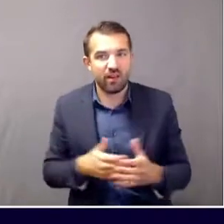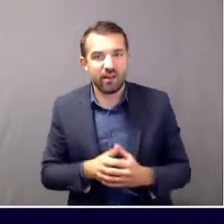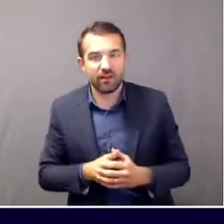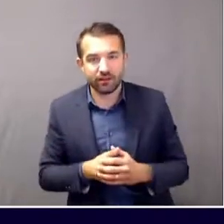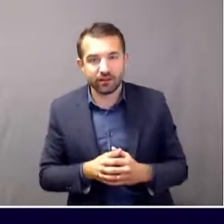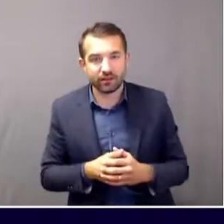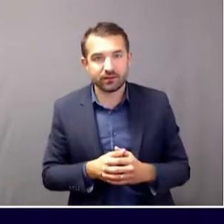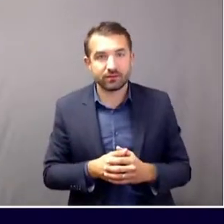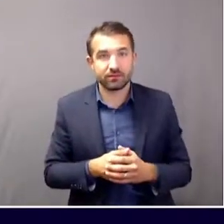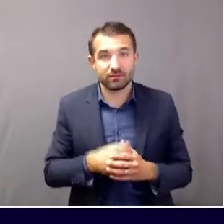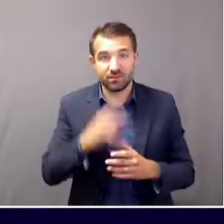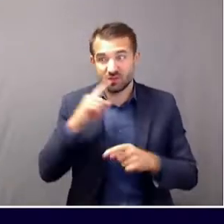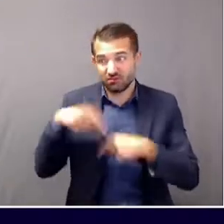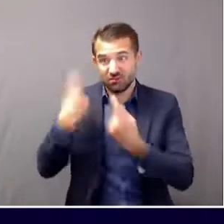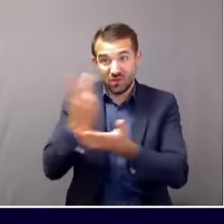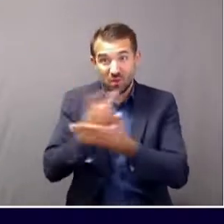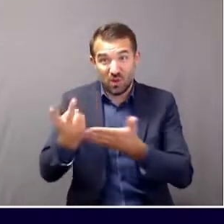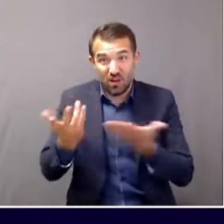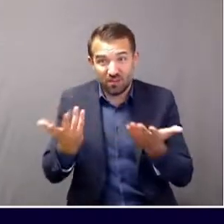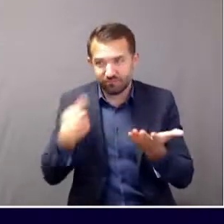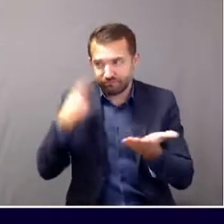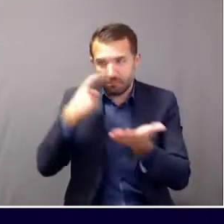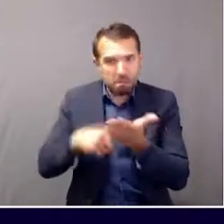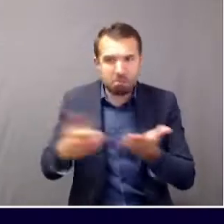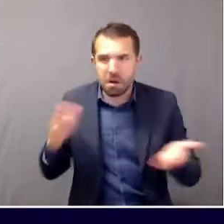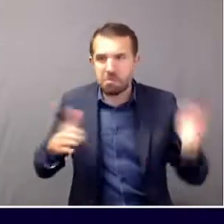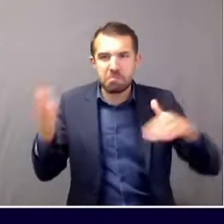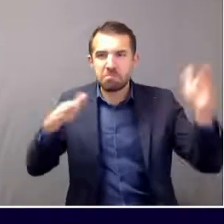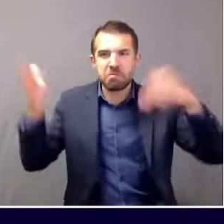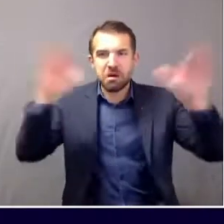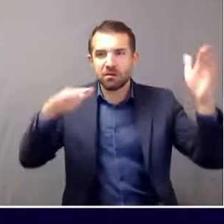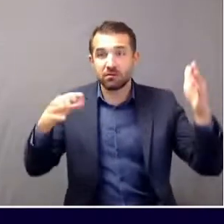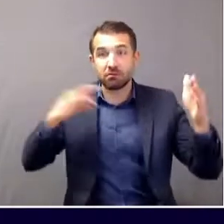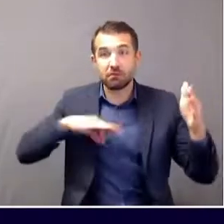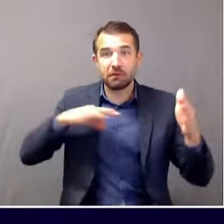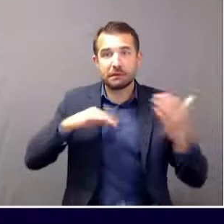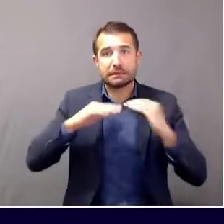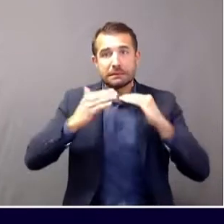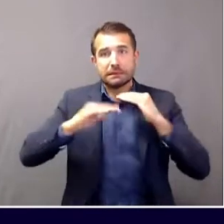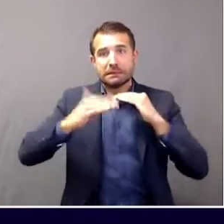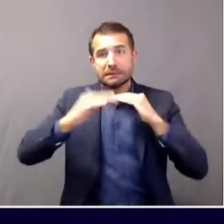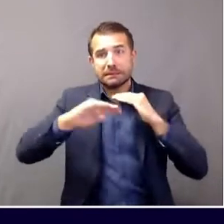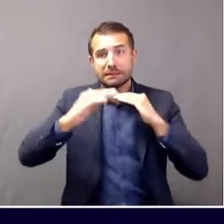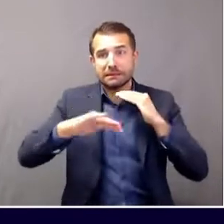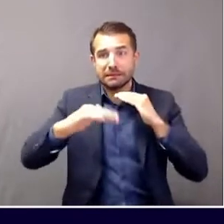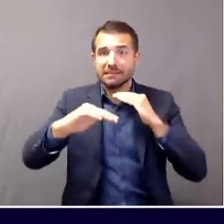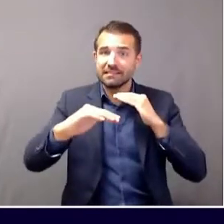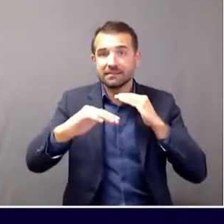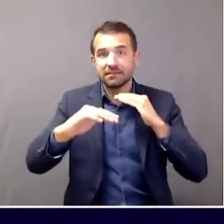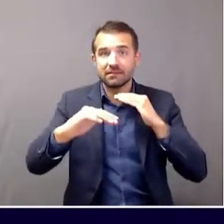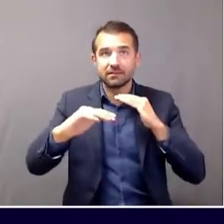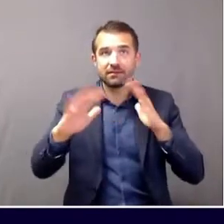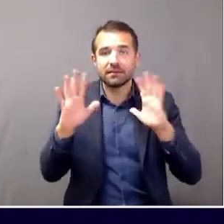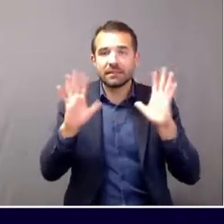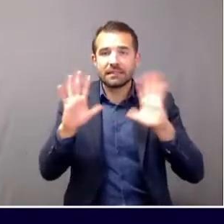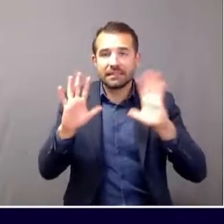the past few weeks now again Maine is holding